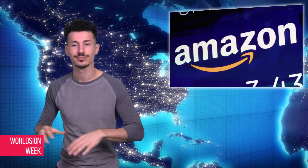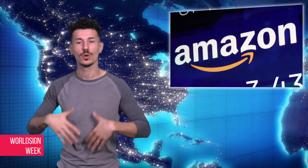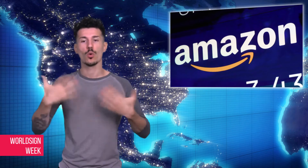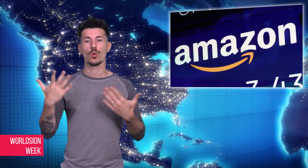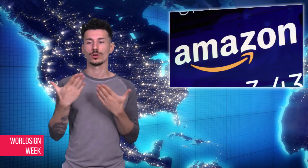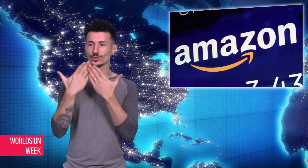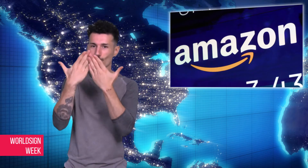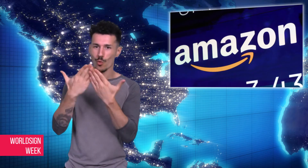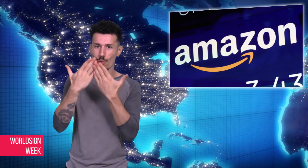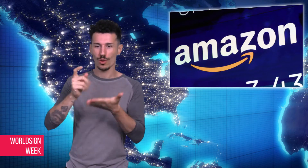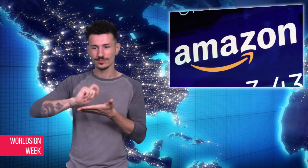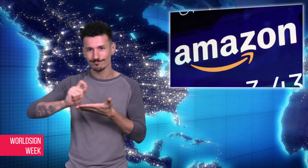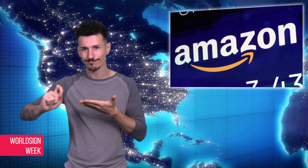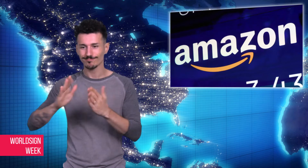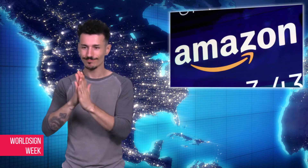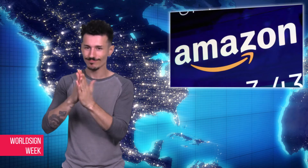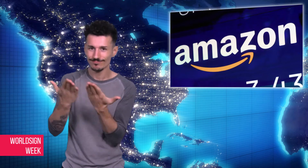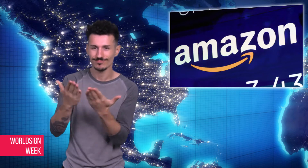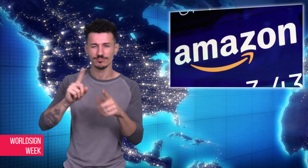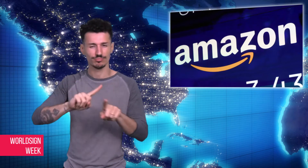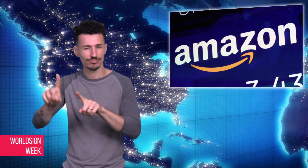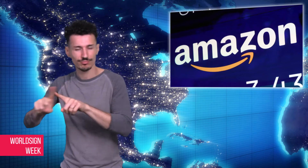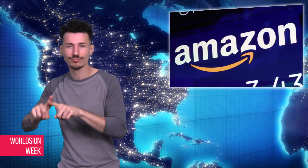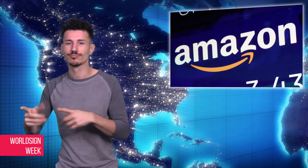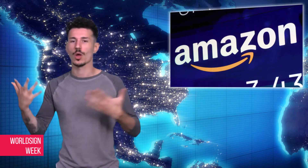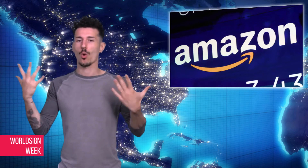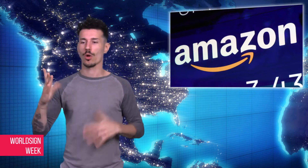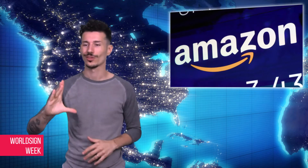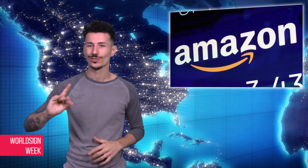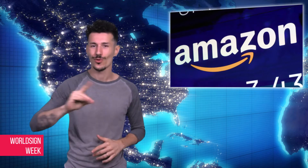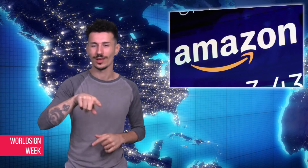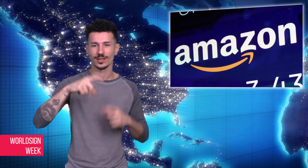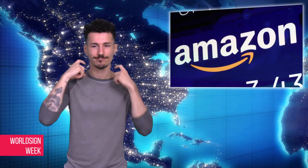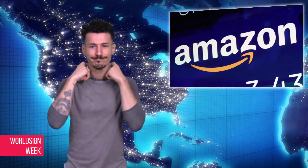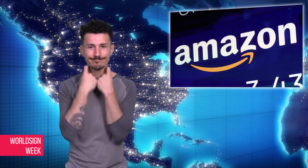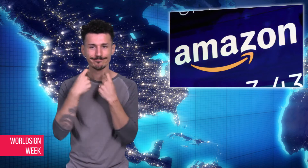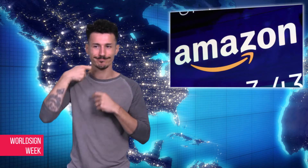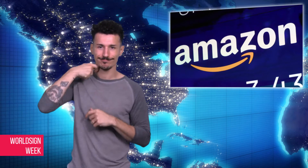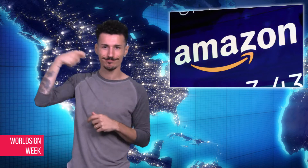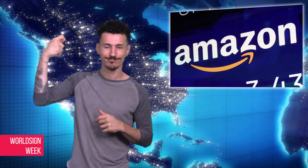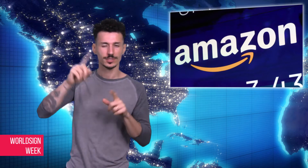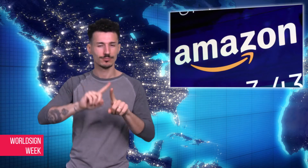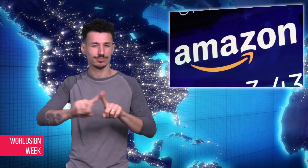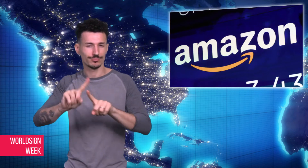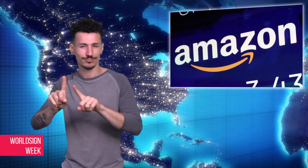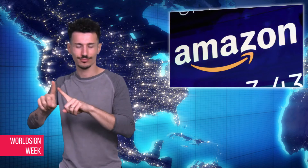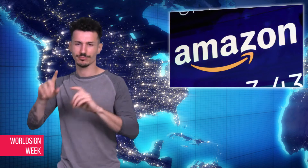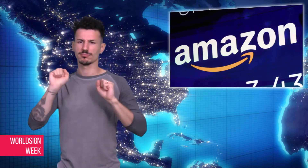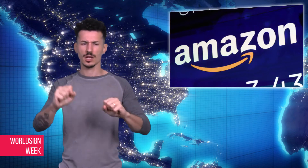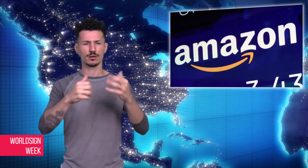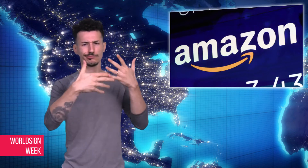services of Amazon. The service will also be launched soon in Germany and